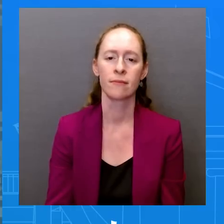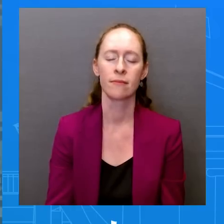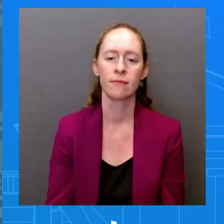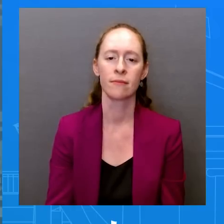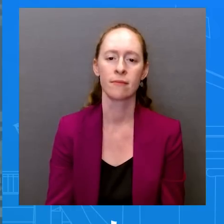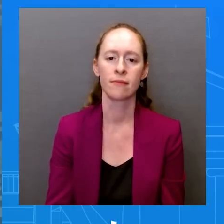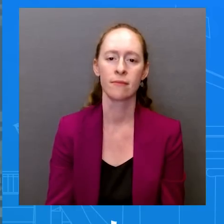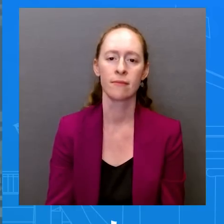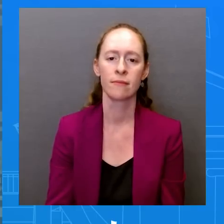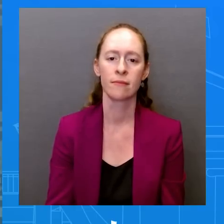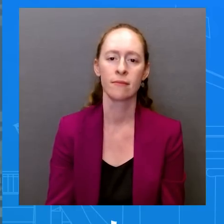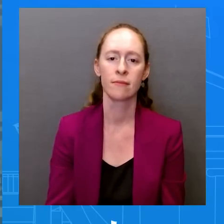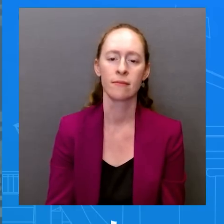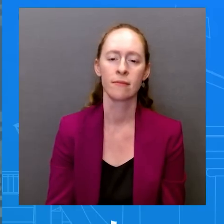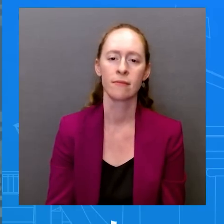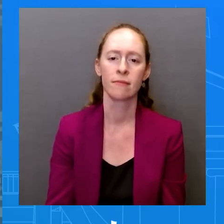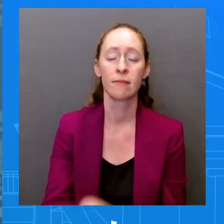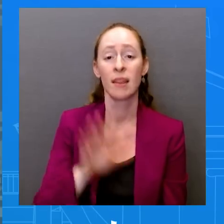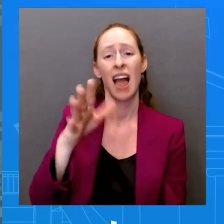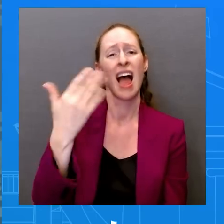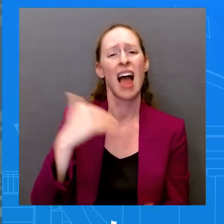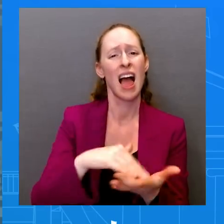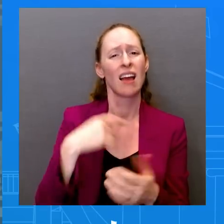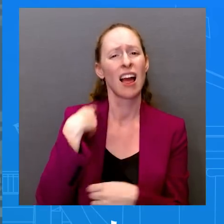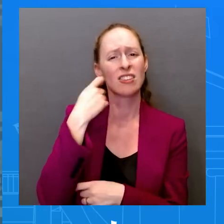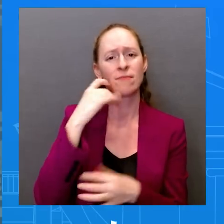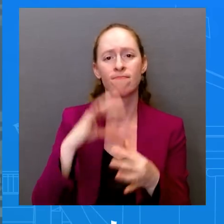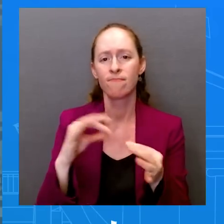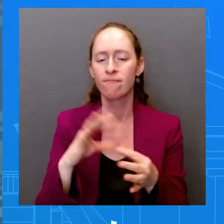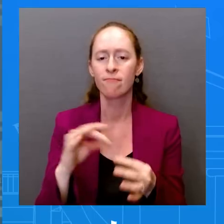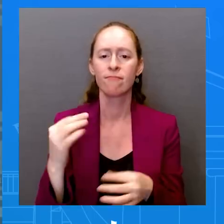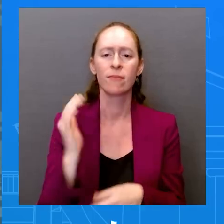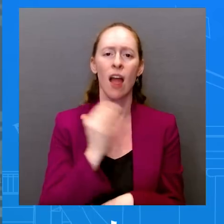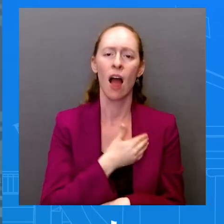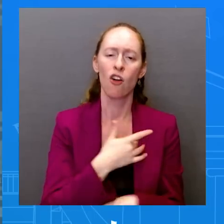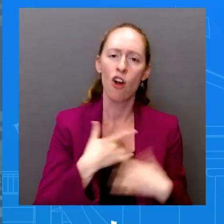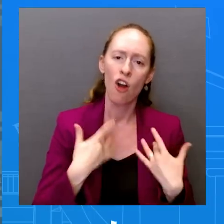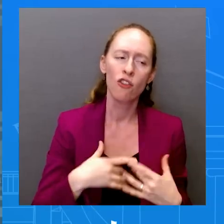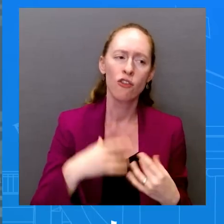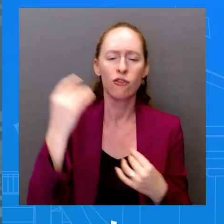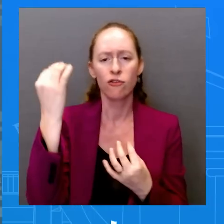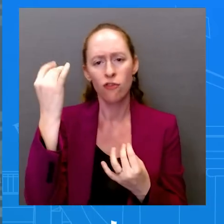go to the family members of the Queen,